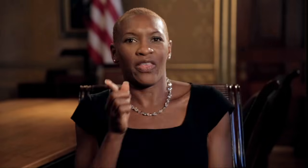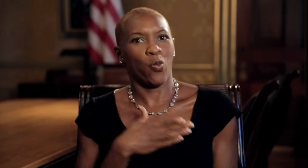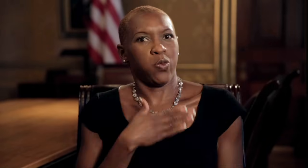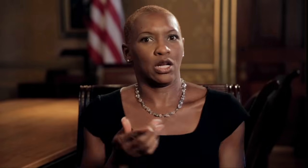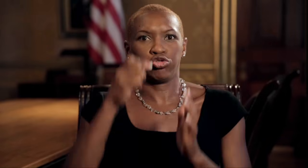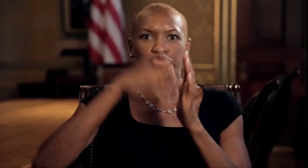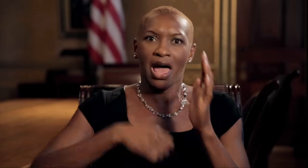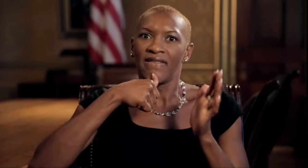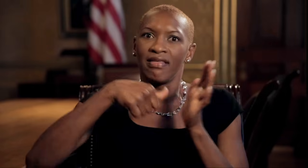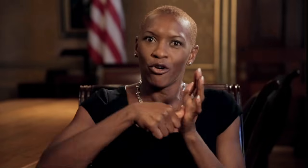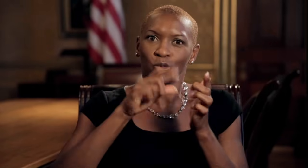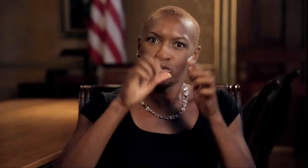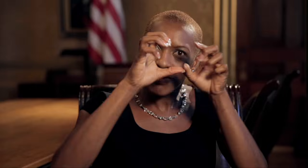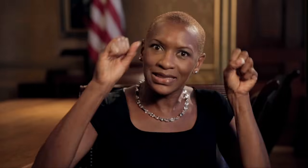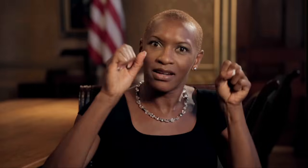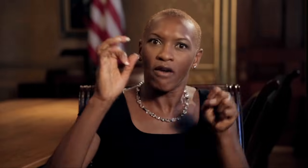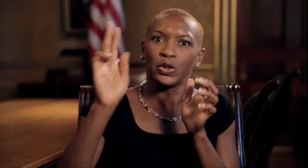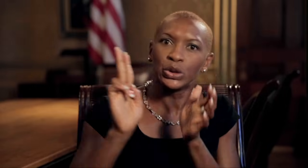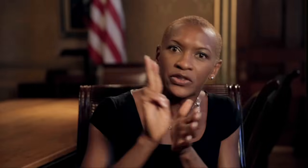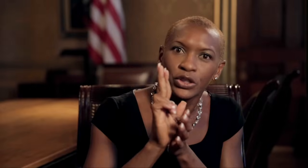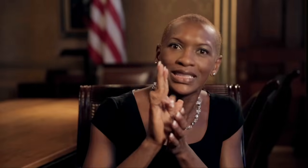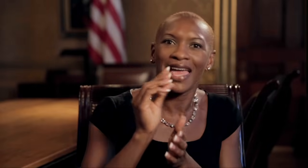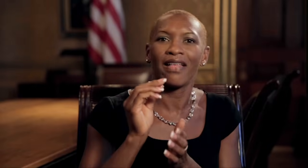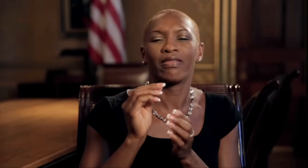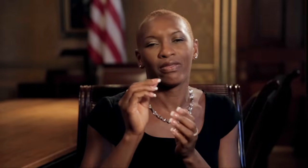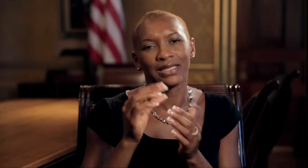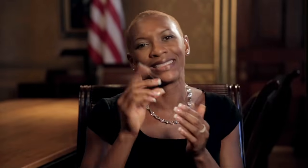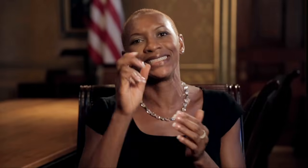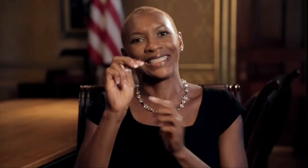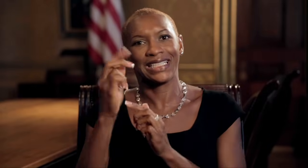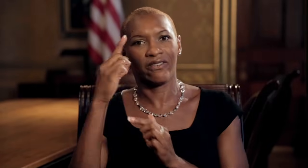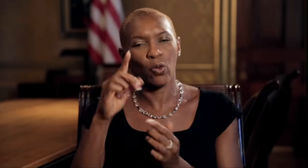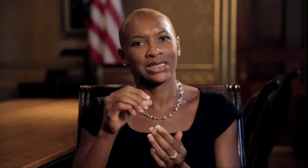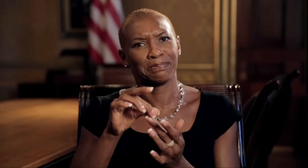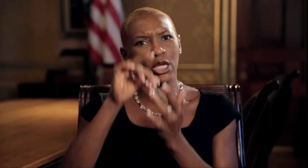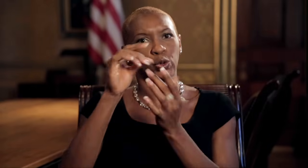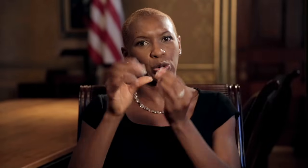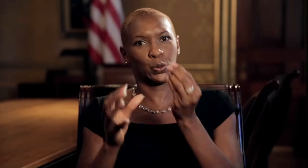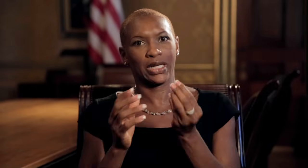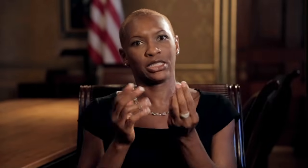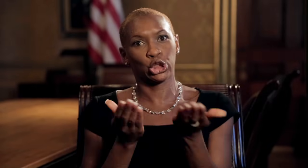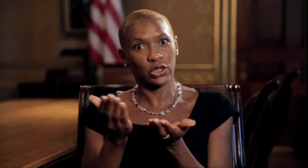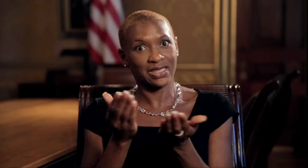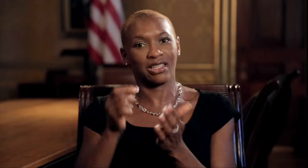They were willing to draw a letter to the President of the University and the Dean for Special Student Services.